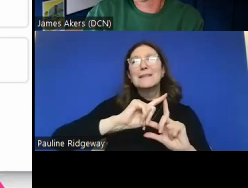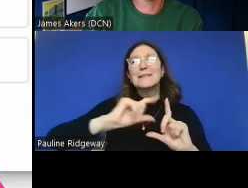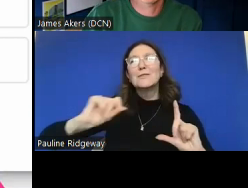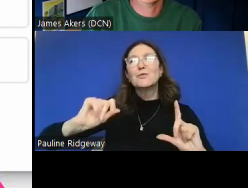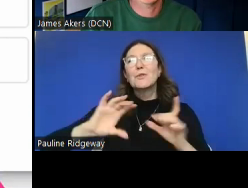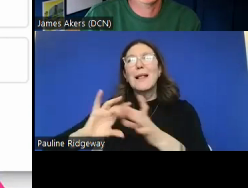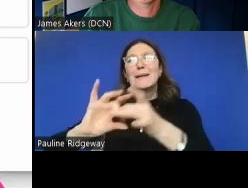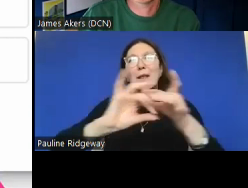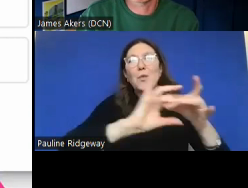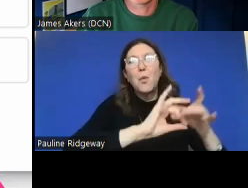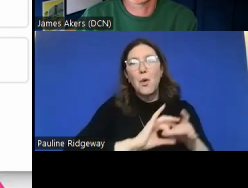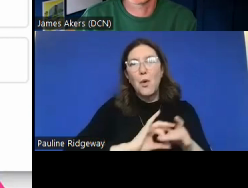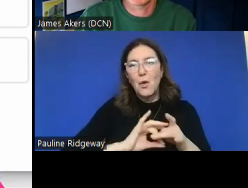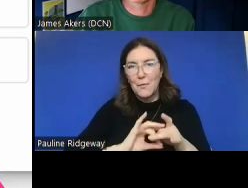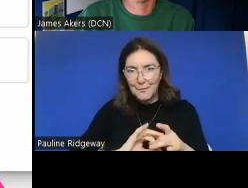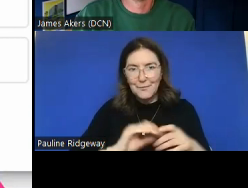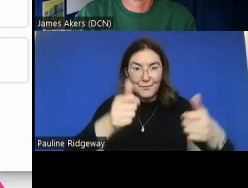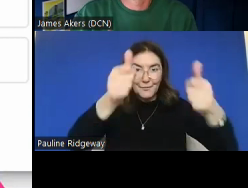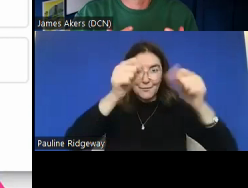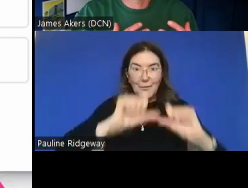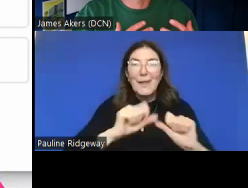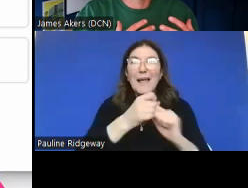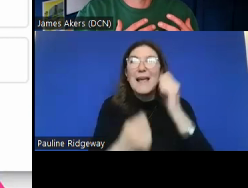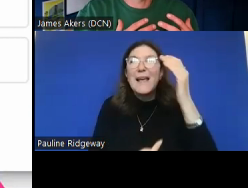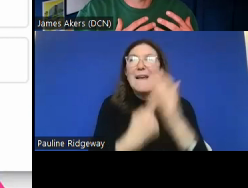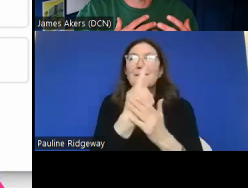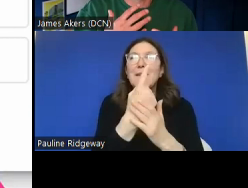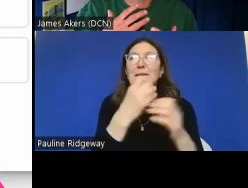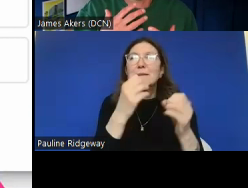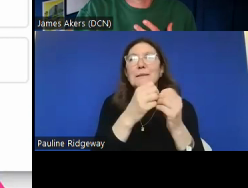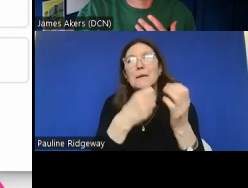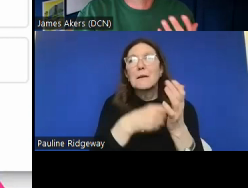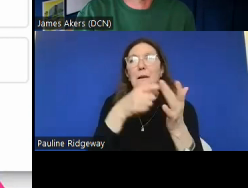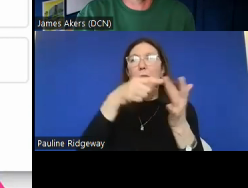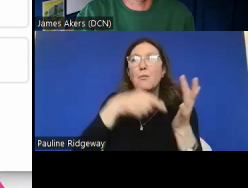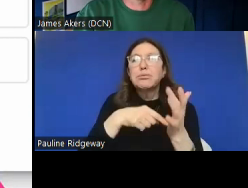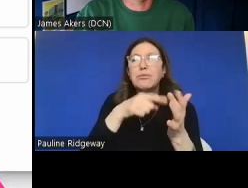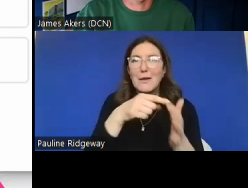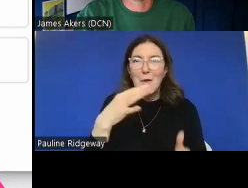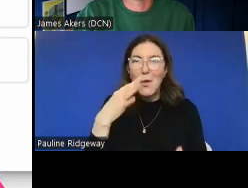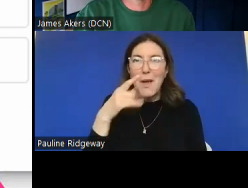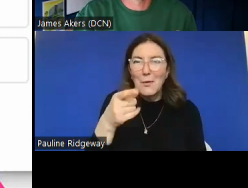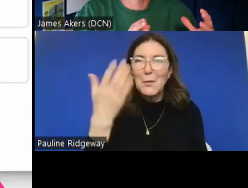We've also added in Eventbrite as well. When you booked onto this webinar,